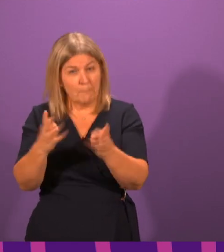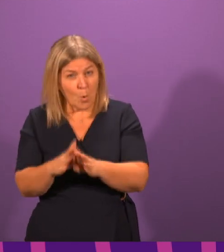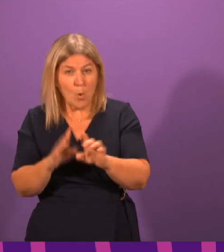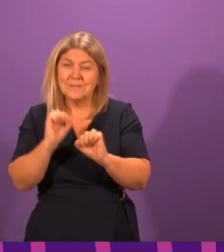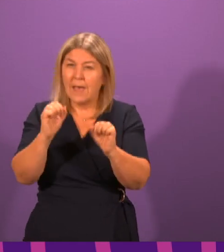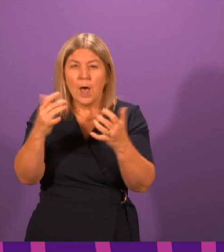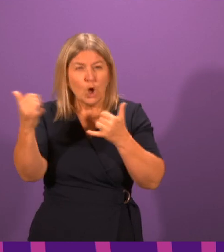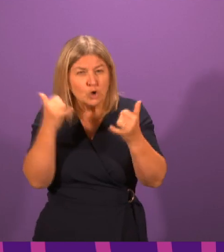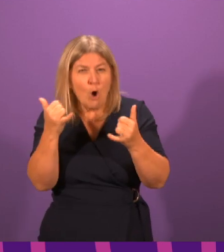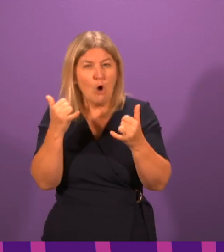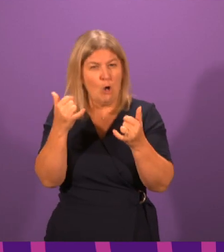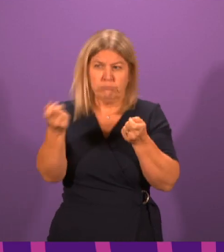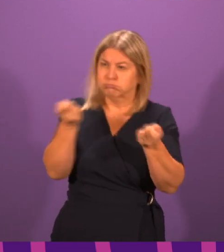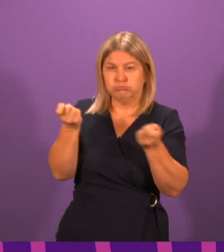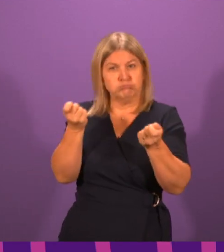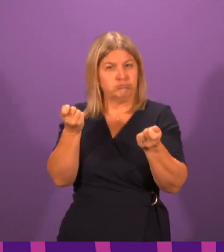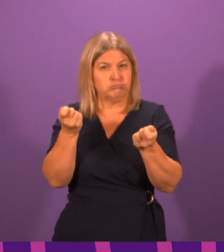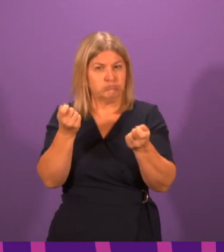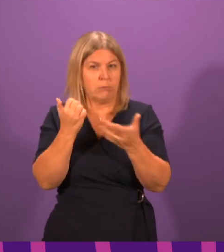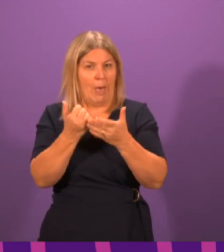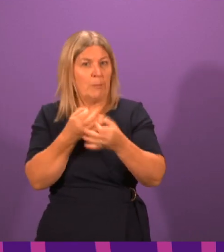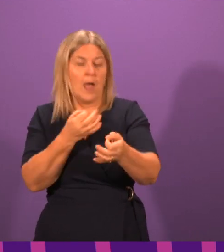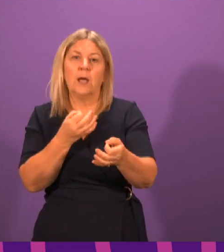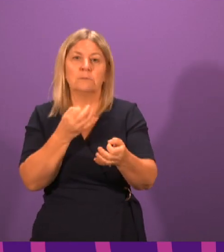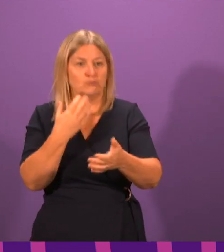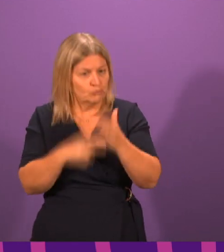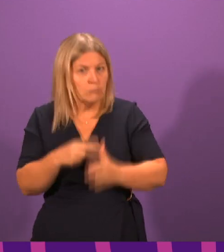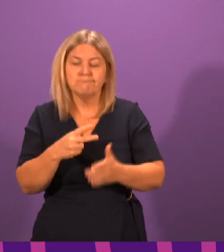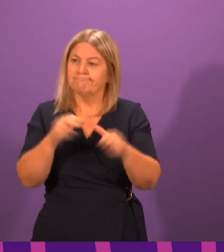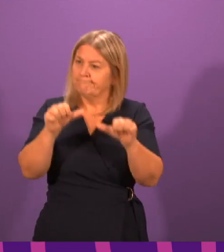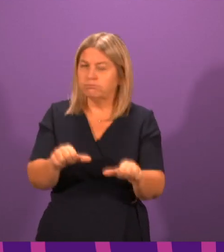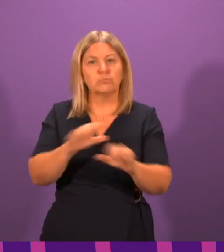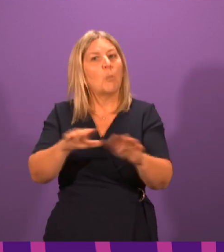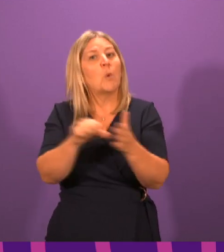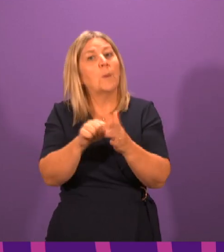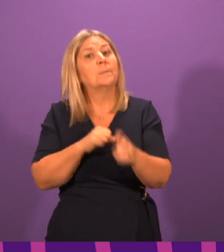facilities are adequately resourced, as well as the locations where vaccination takes place.